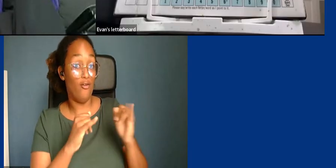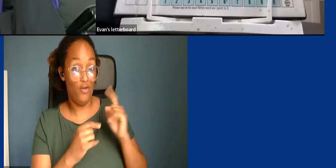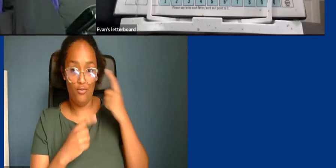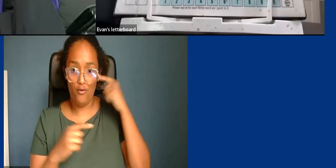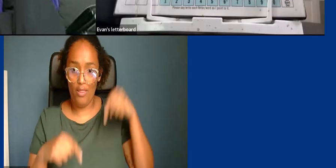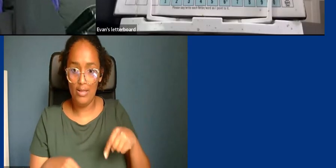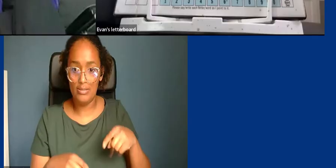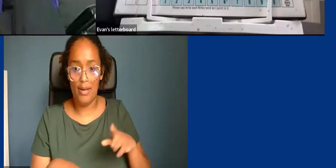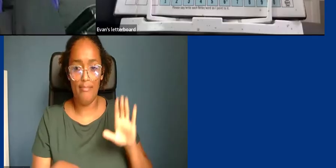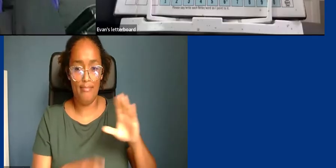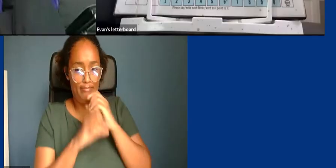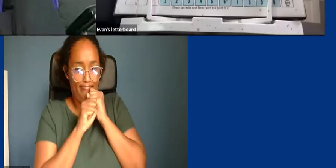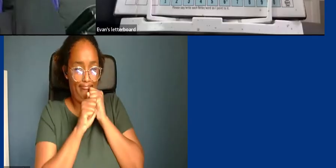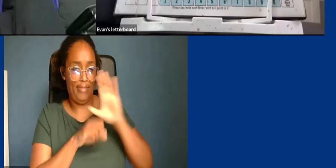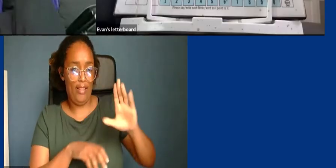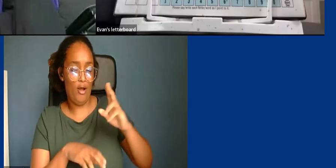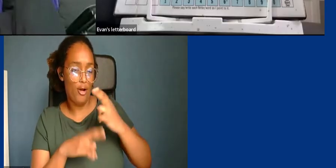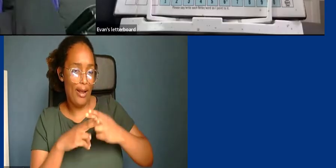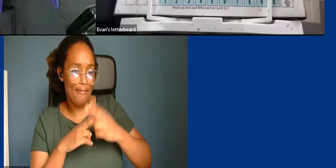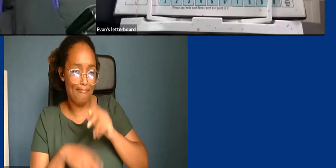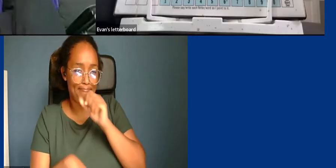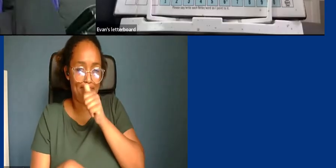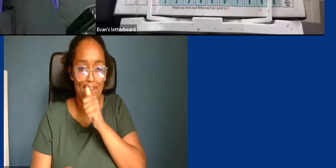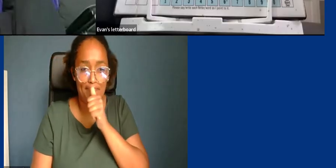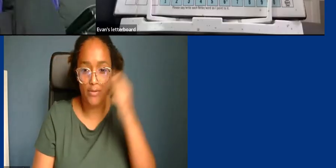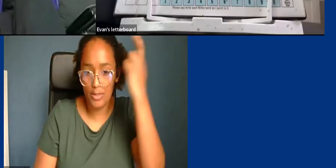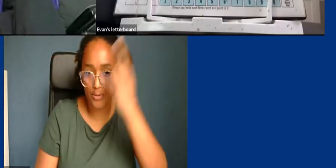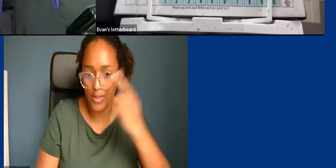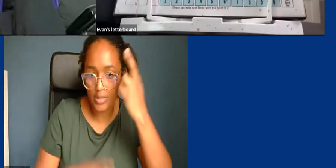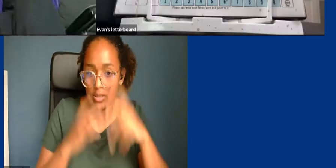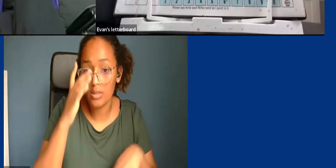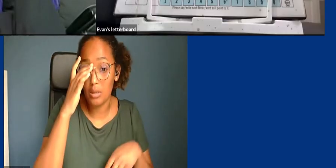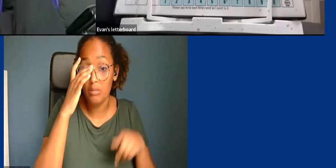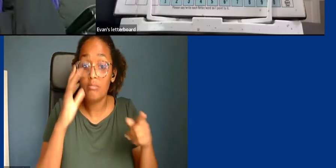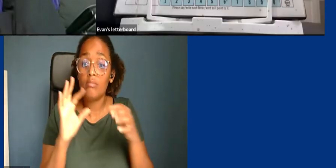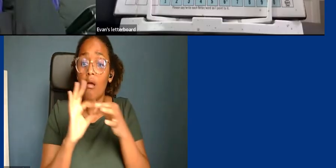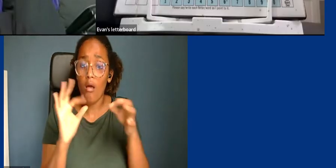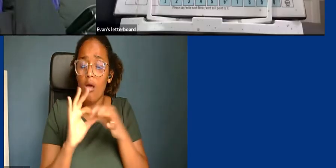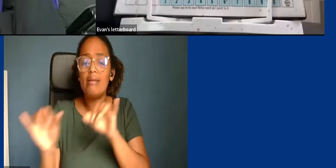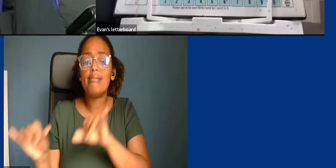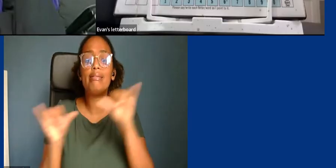His art is usually performed in the nude and has very sexual overtones.